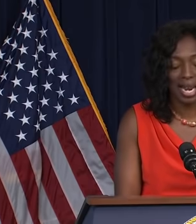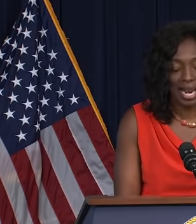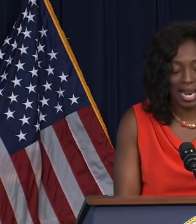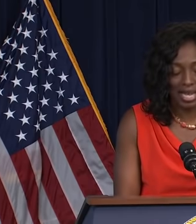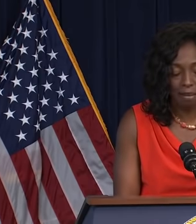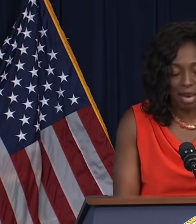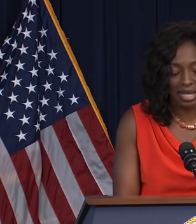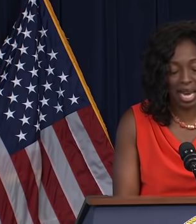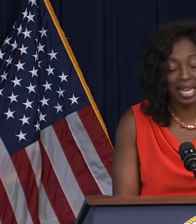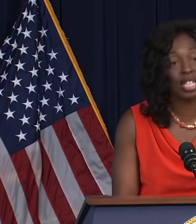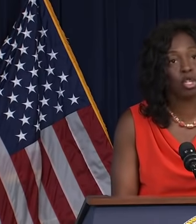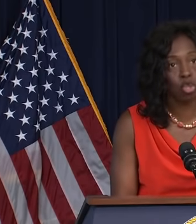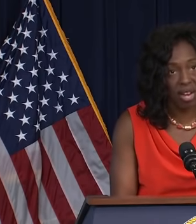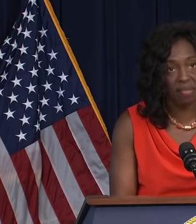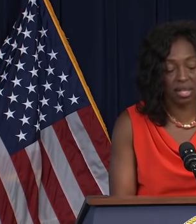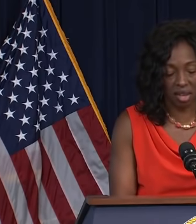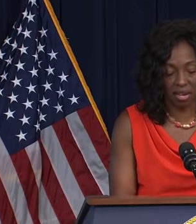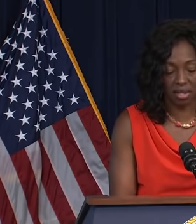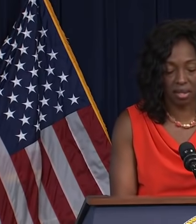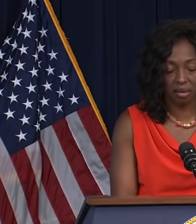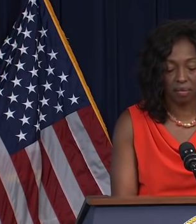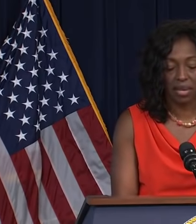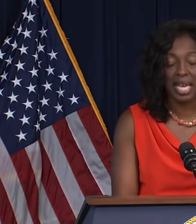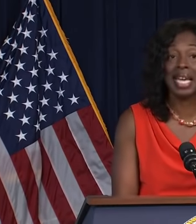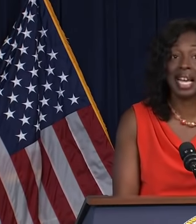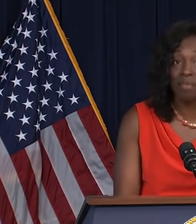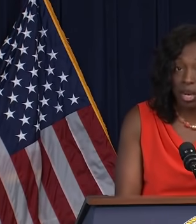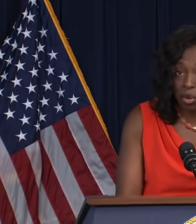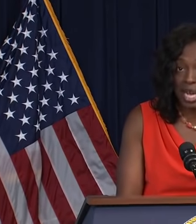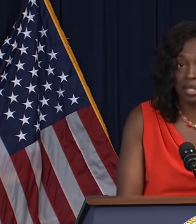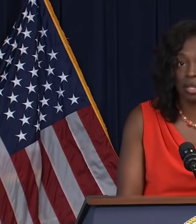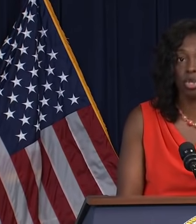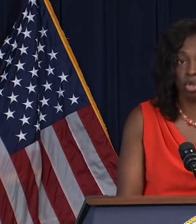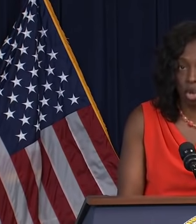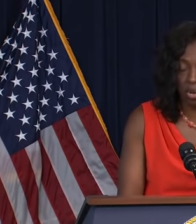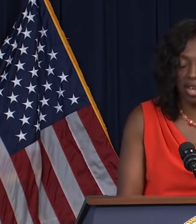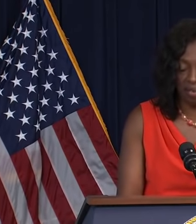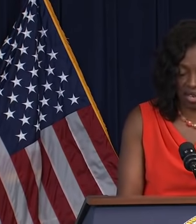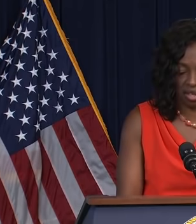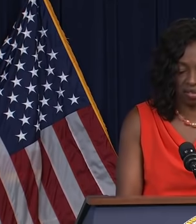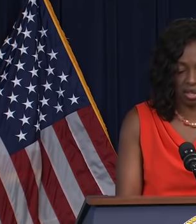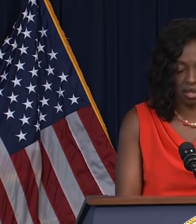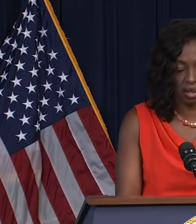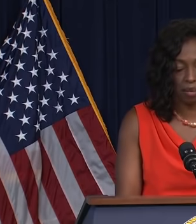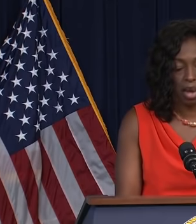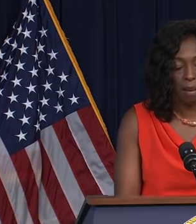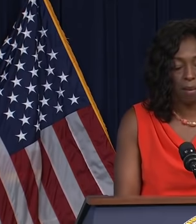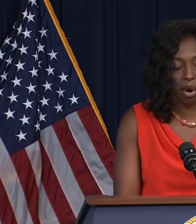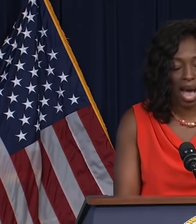Like going to see on it's